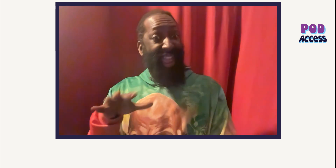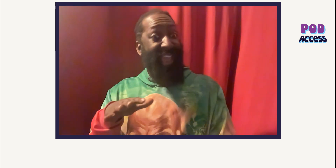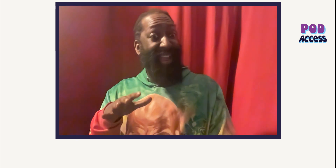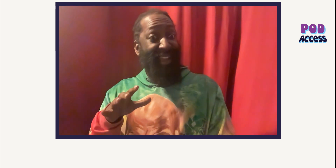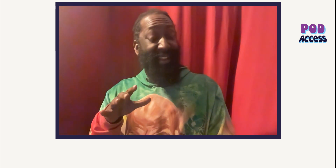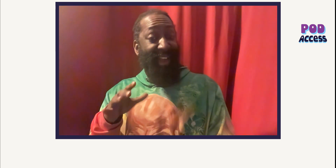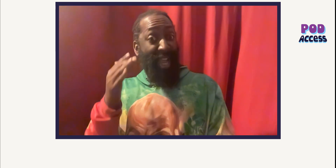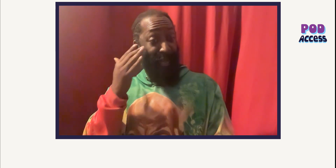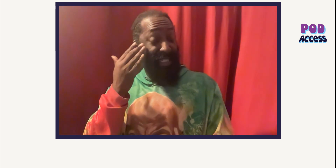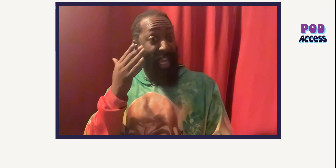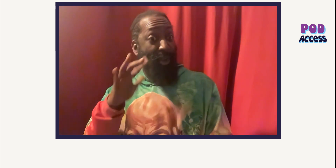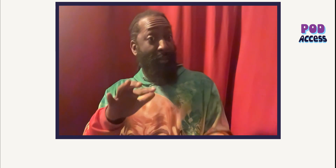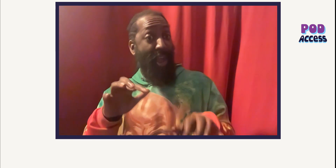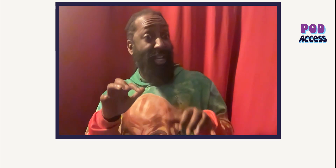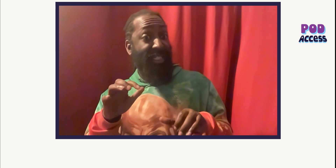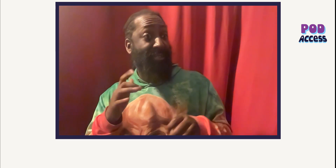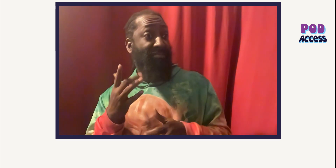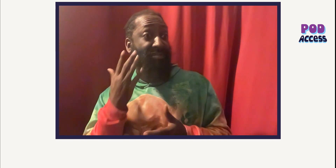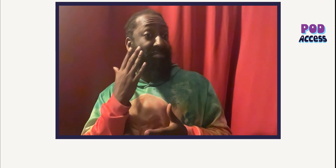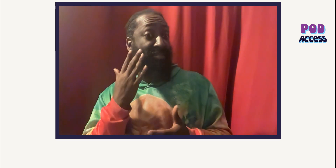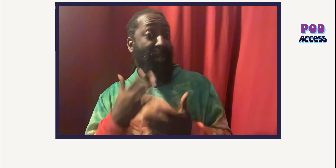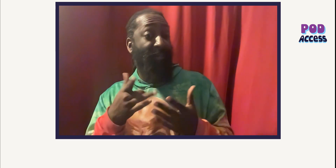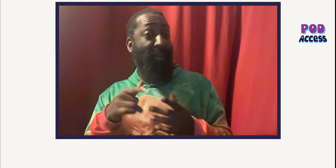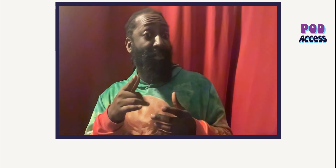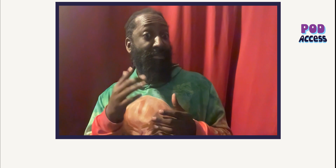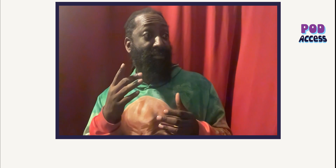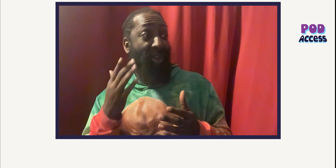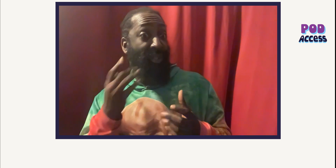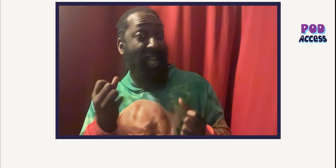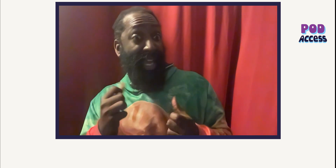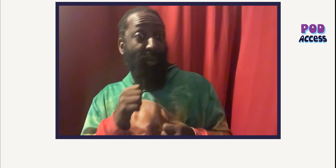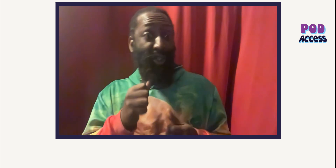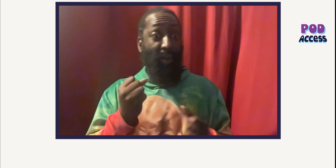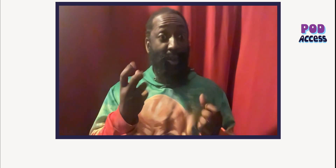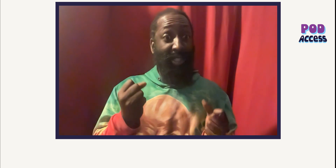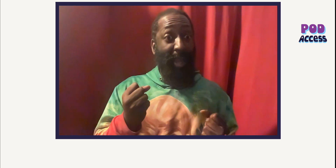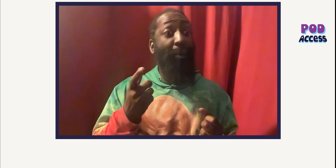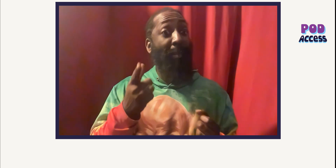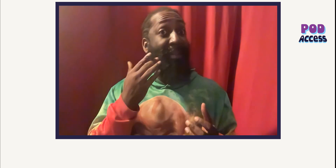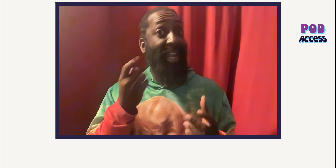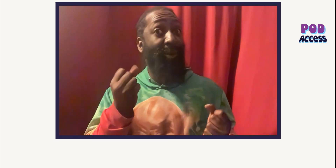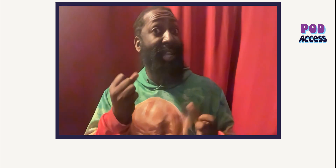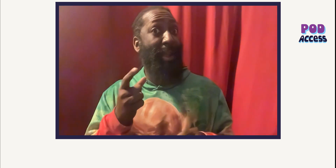And because I know my audience, some of them know sign or don't know sign, or maybe they know sign,